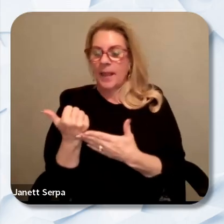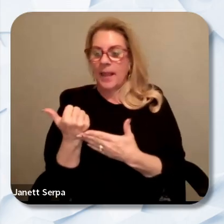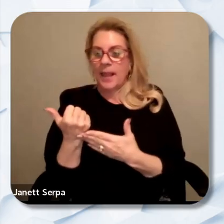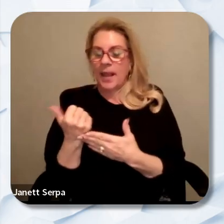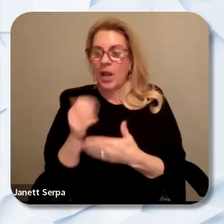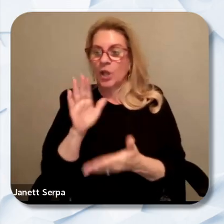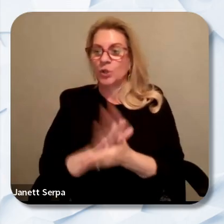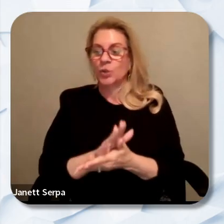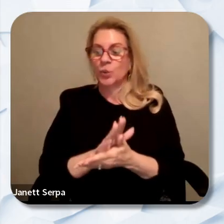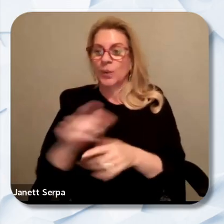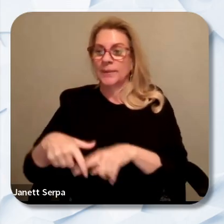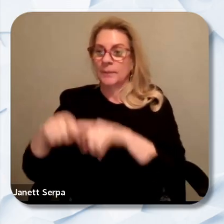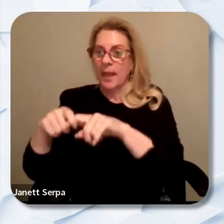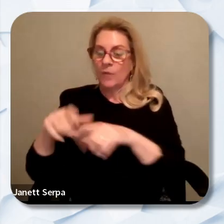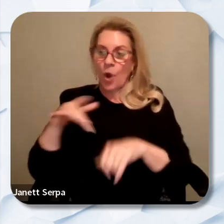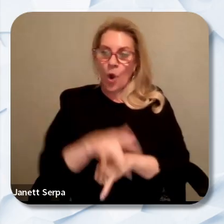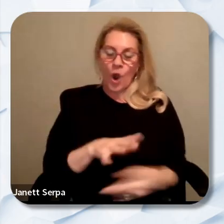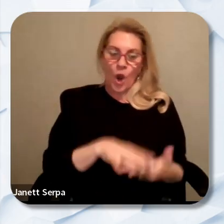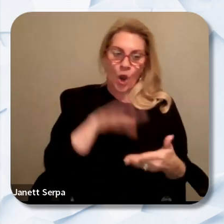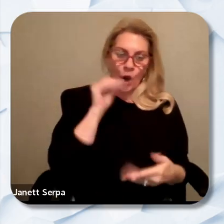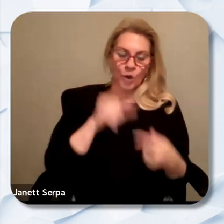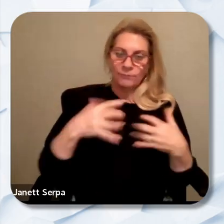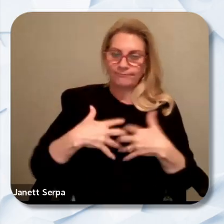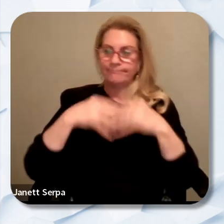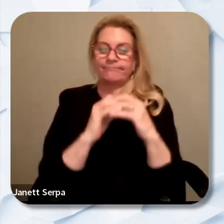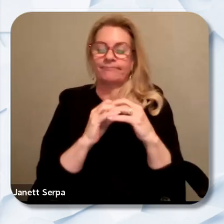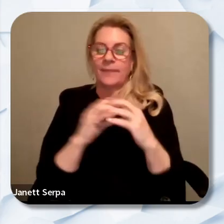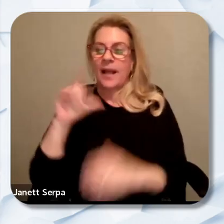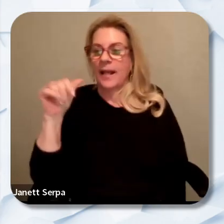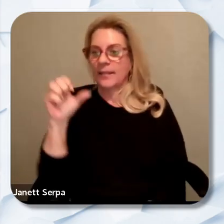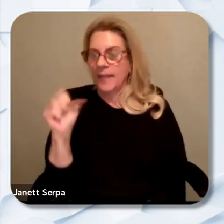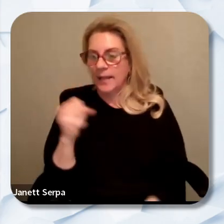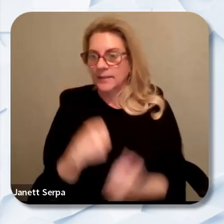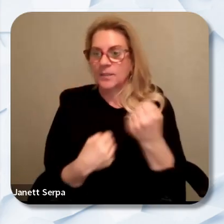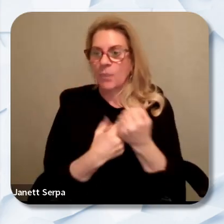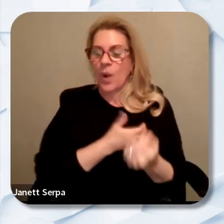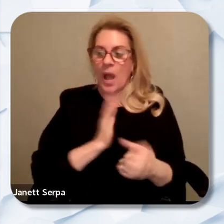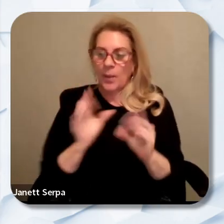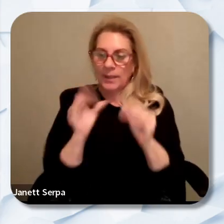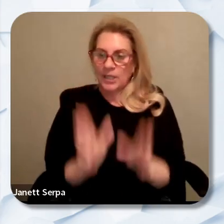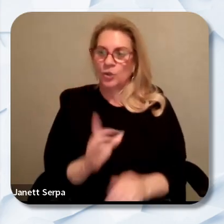for early learners by implementing the system of CLASS and supporting our teachers to really build